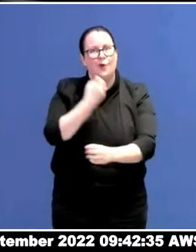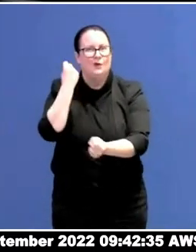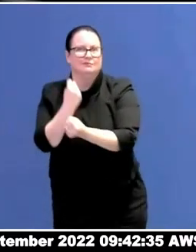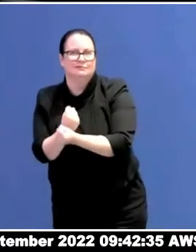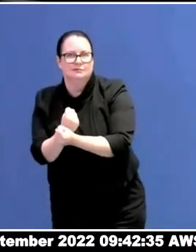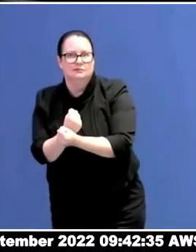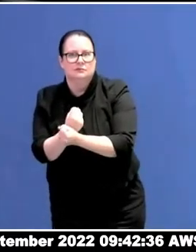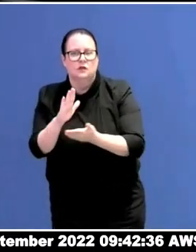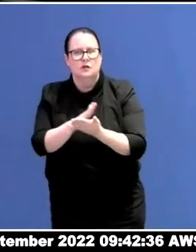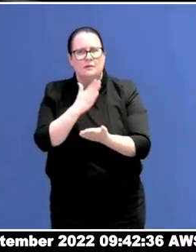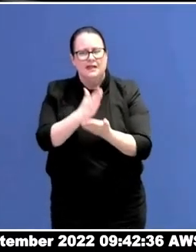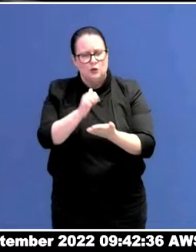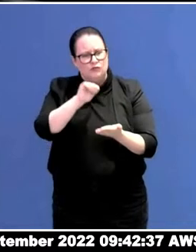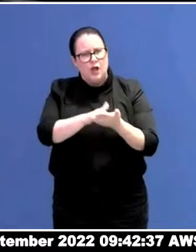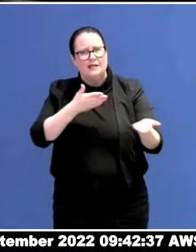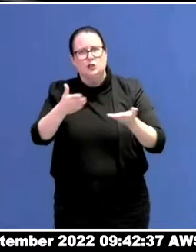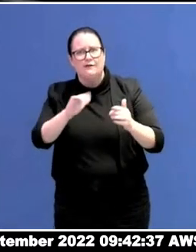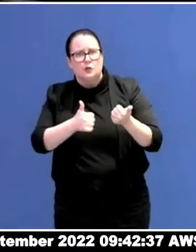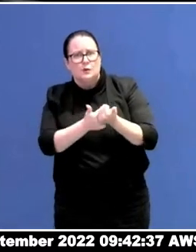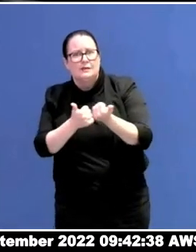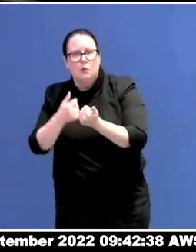delivery and create opportunities within the legal system across Australia.